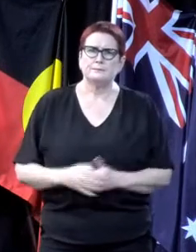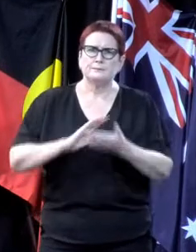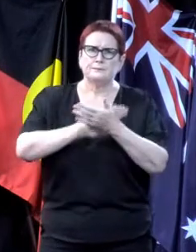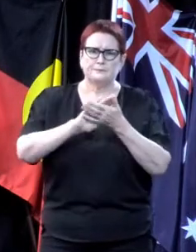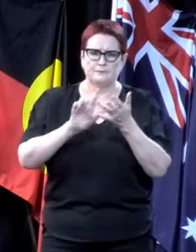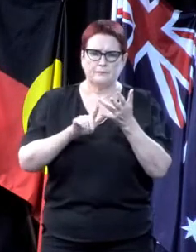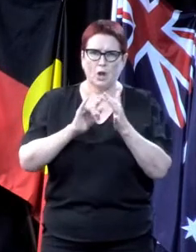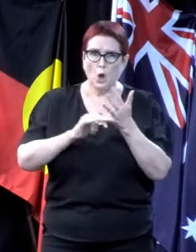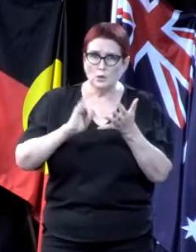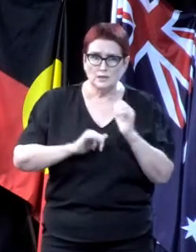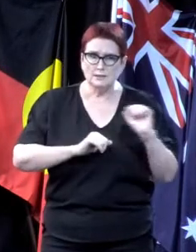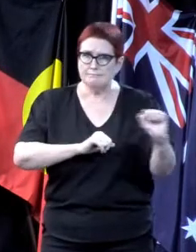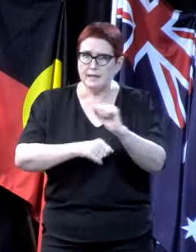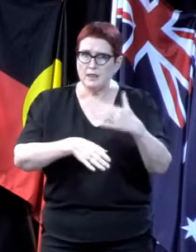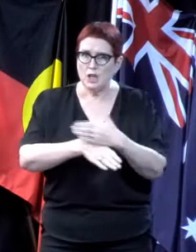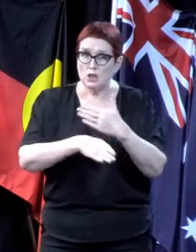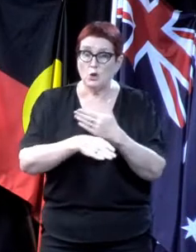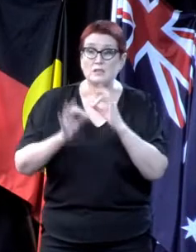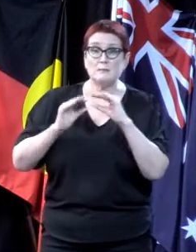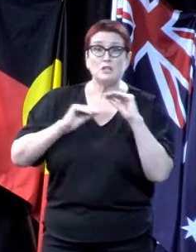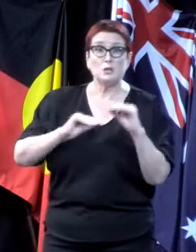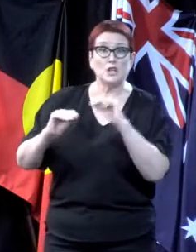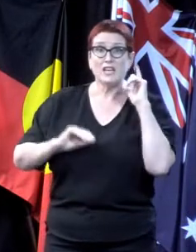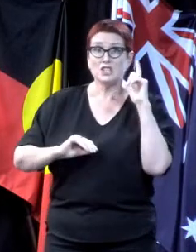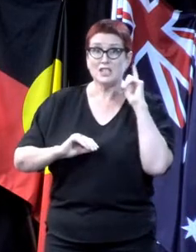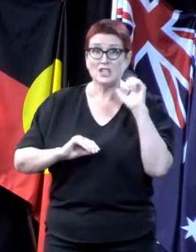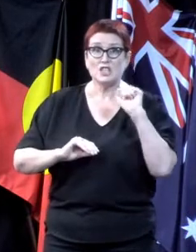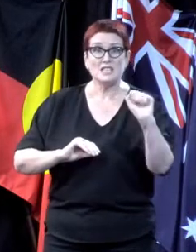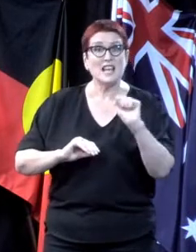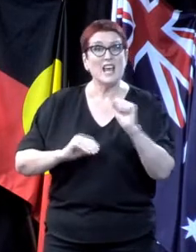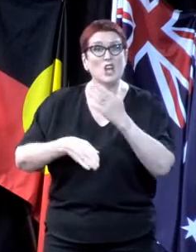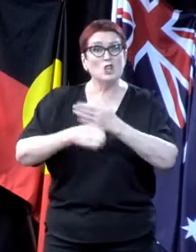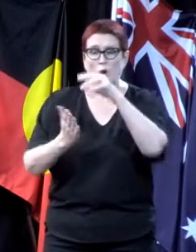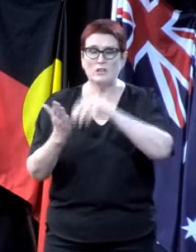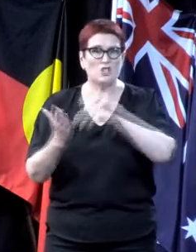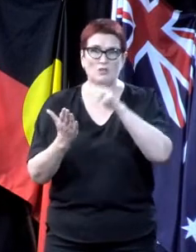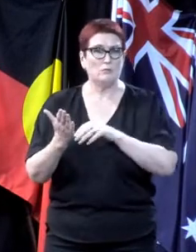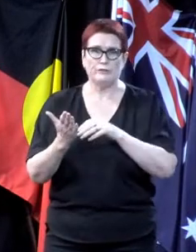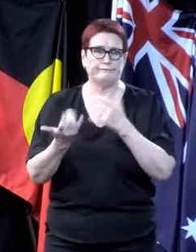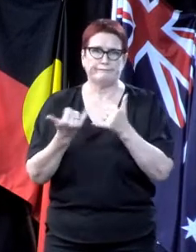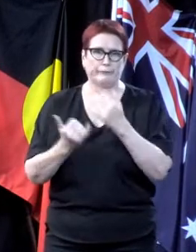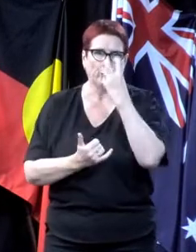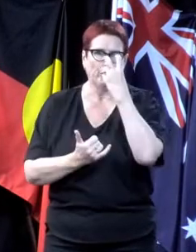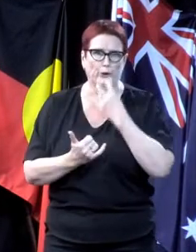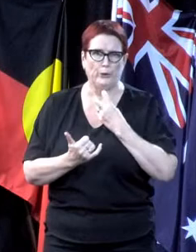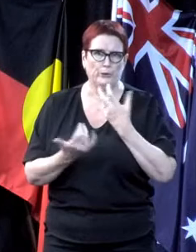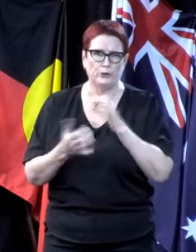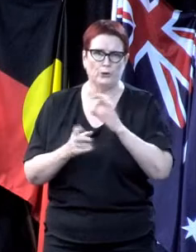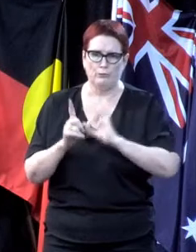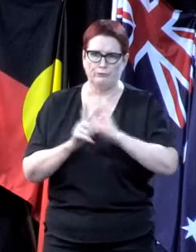We know that those role descriptions have not been updated for some time and that they actually still dictate that we manage special education units